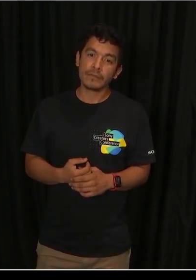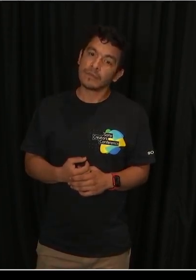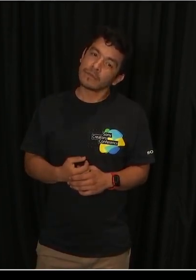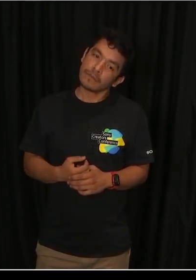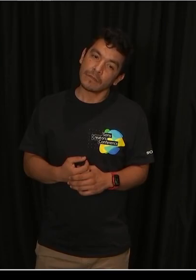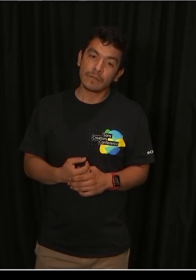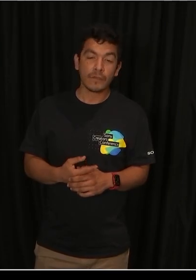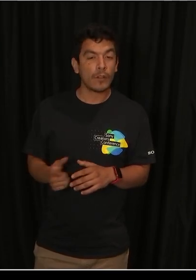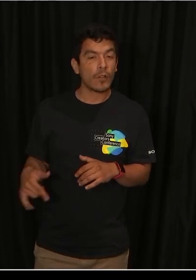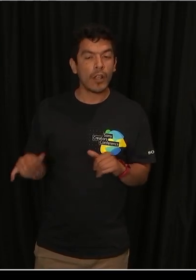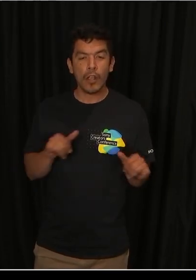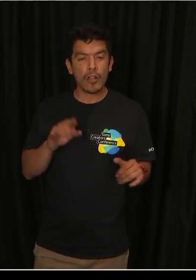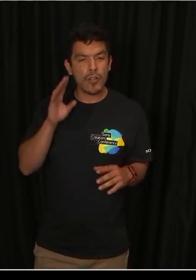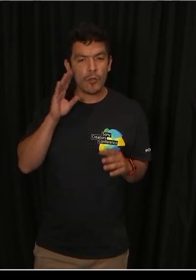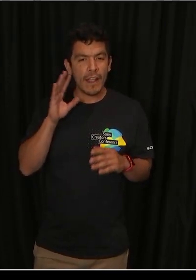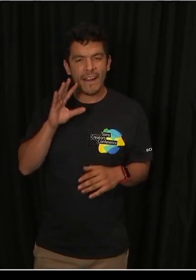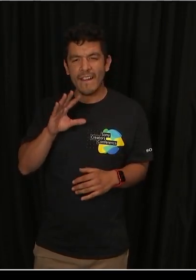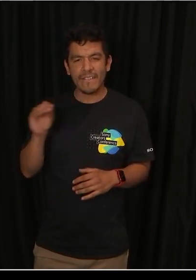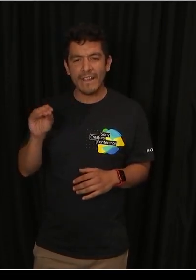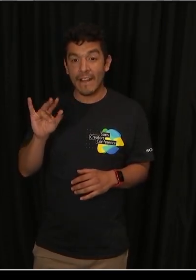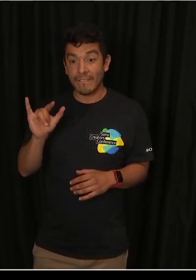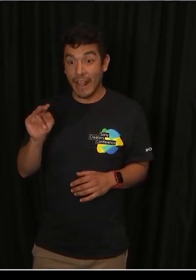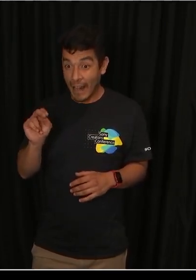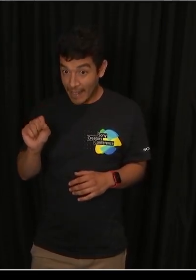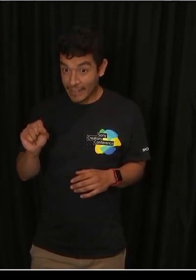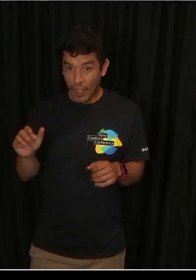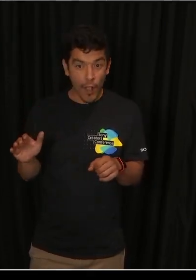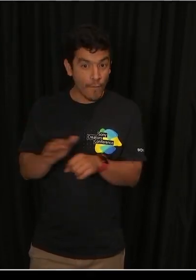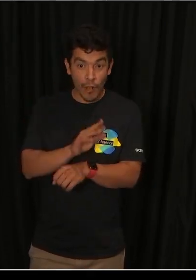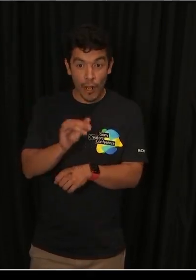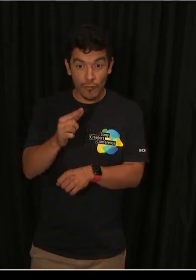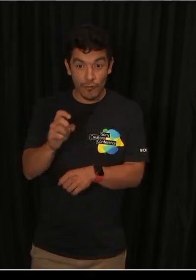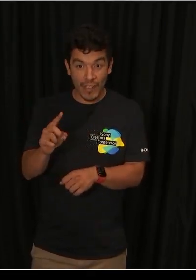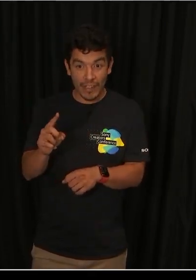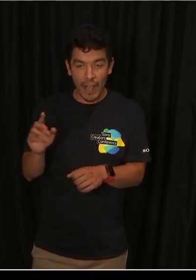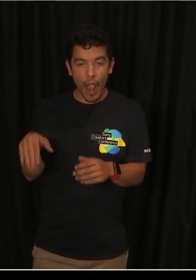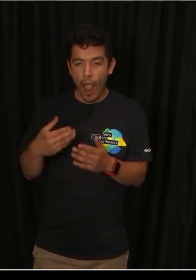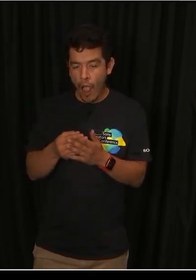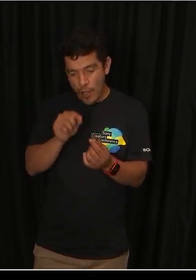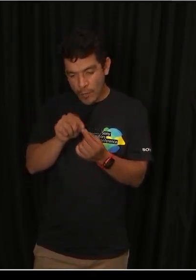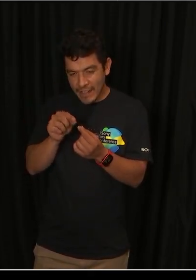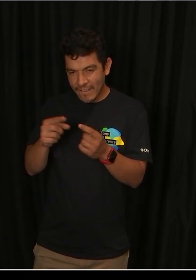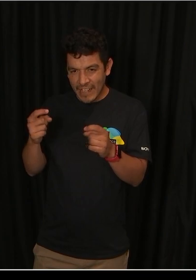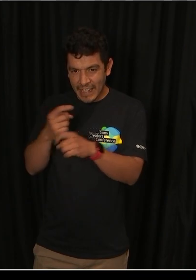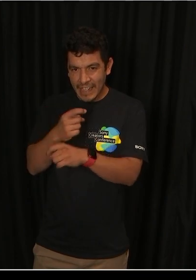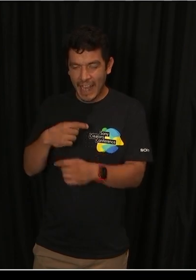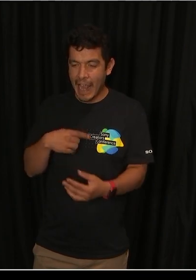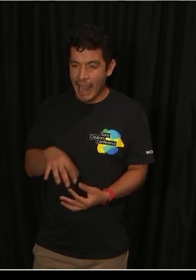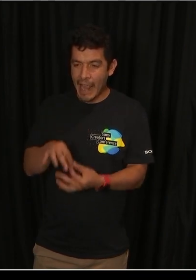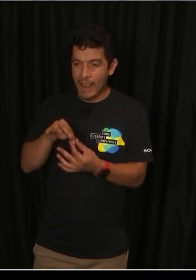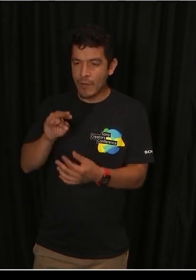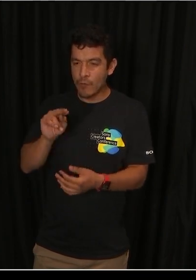We also created 50 villains, fully rigged. They're all specific and complex, and each had a unique render style.